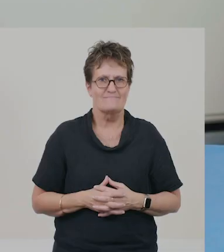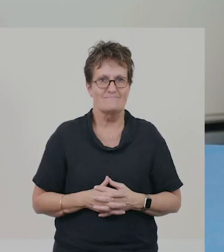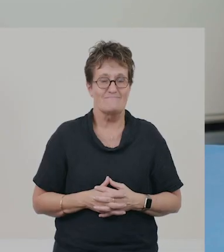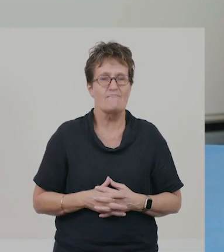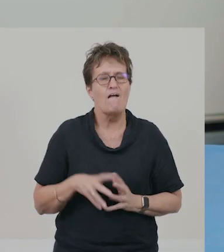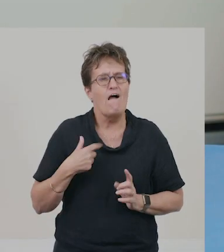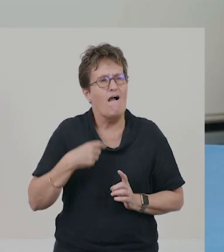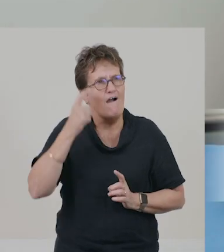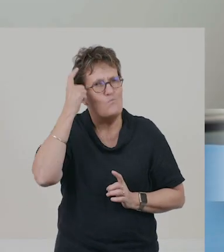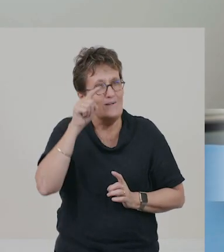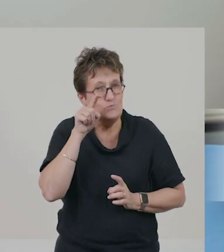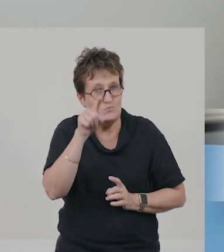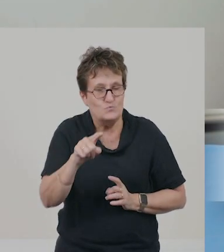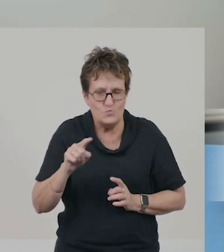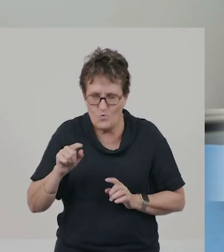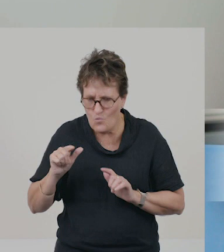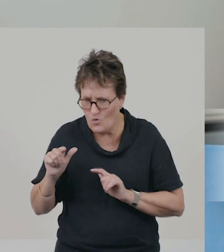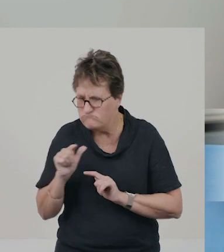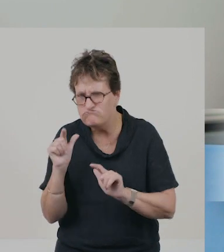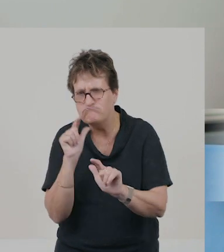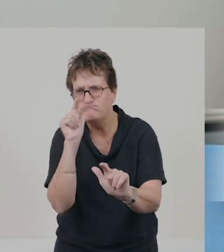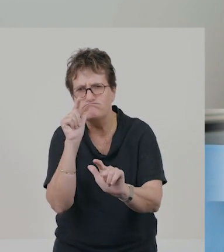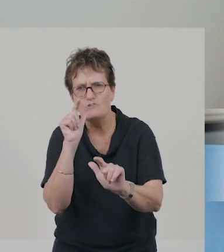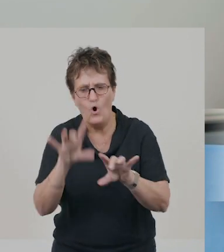I wonder if you've ever travelled into the Australian outback.